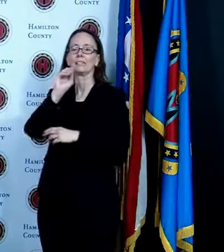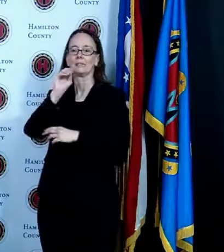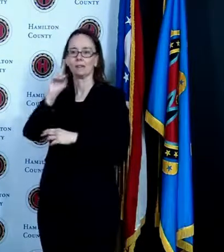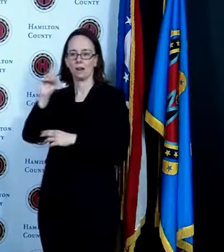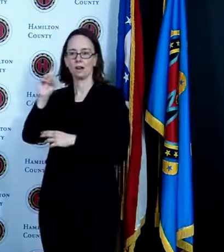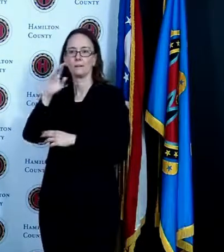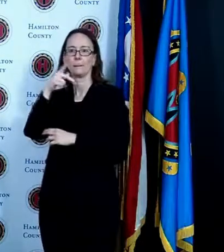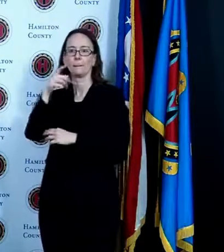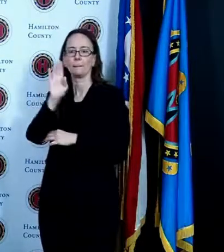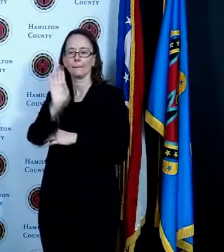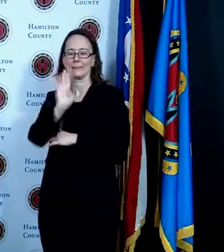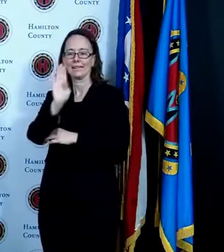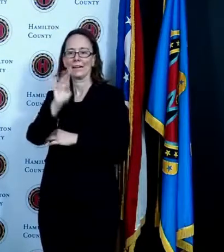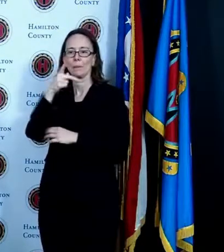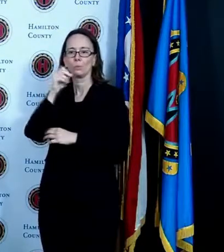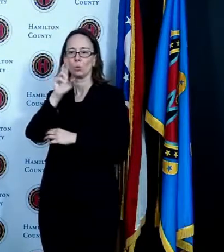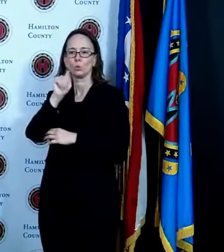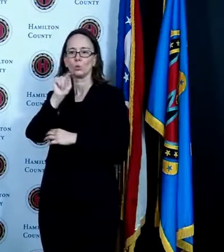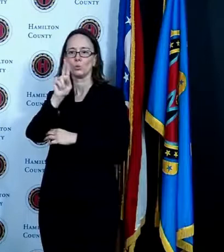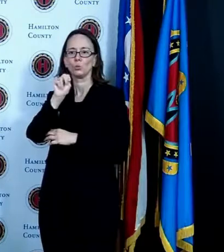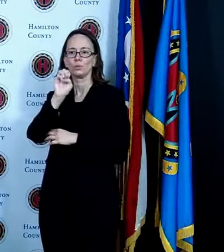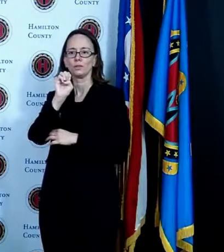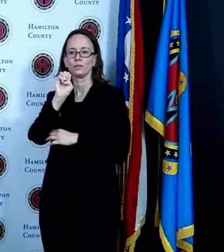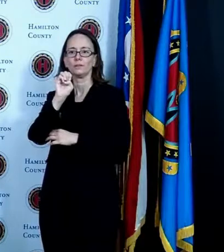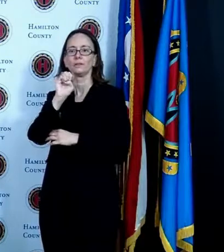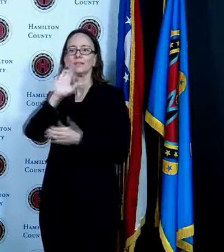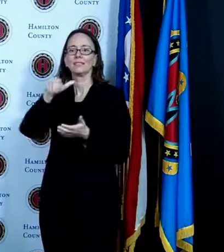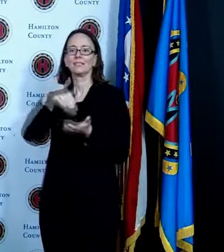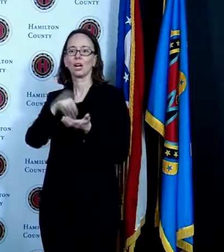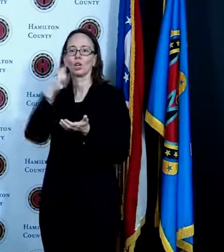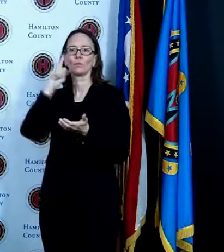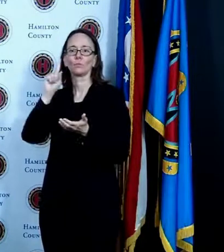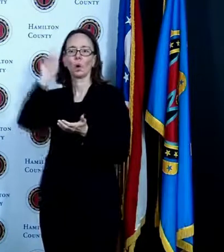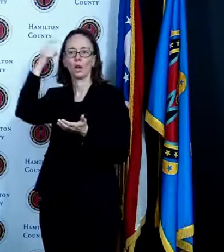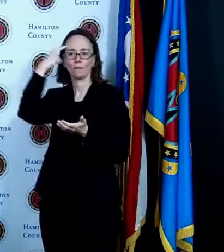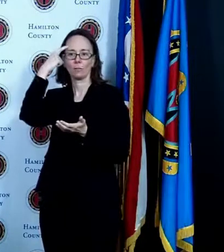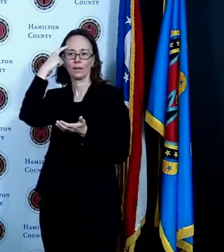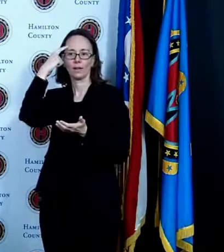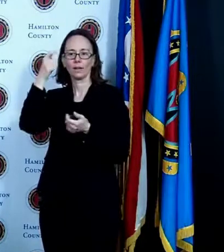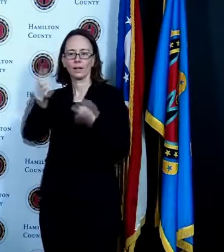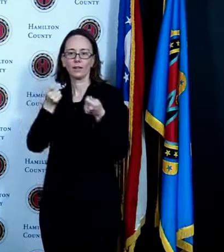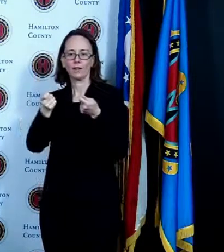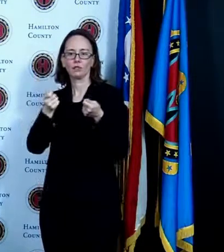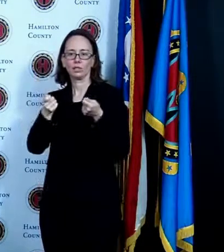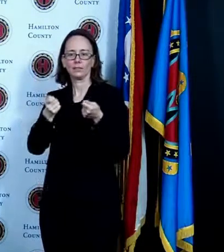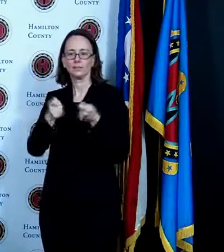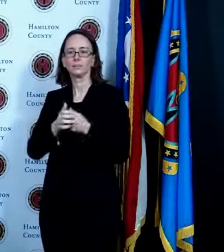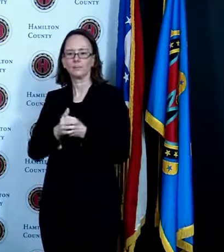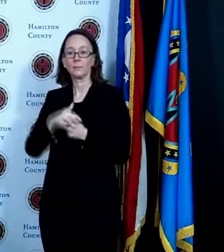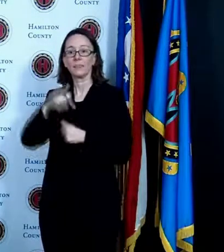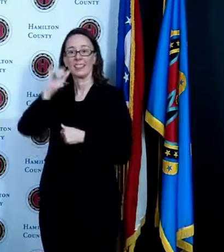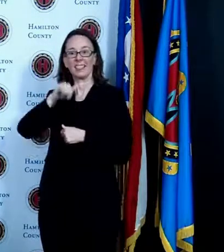the Todd and so the building is going to open on June 22nd it's a soft opening